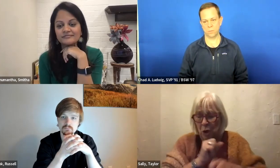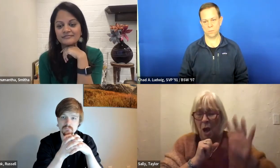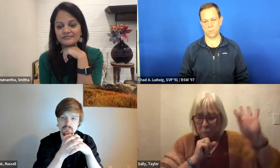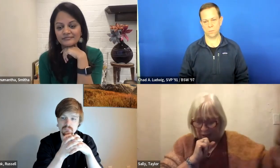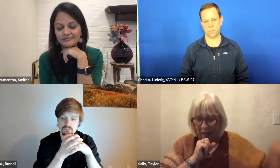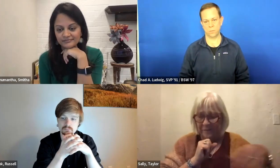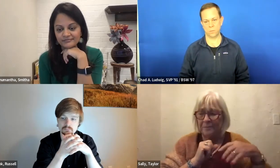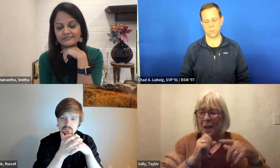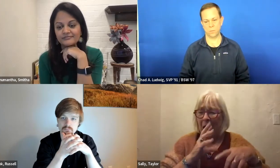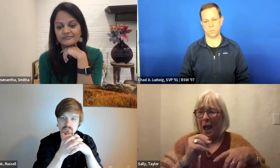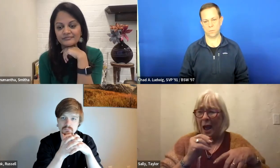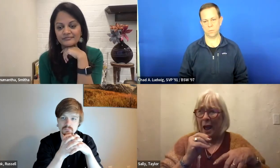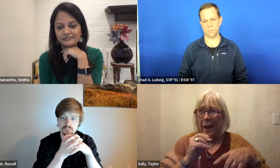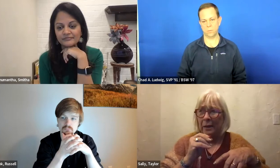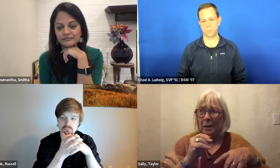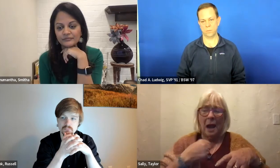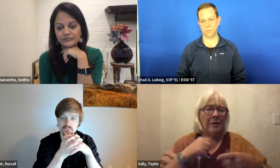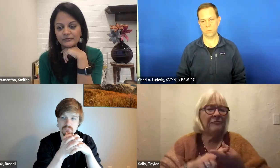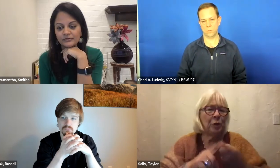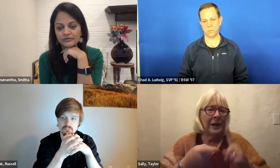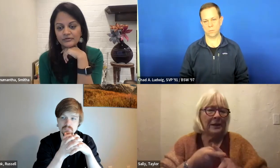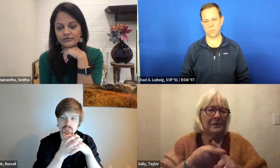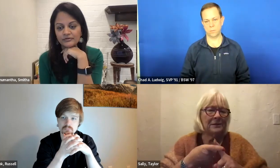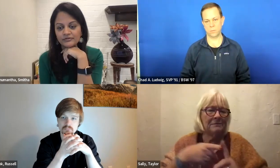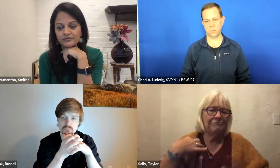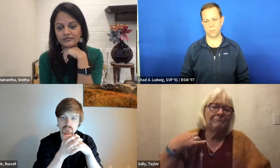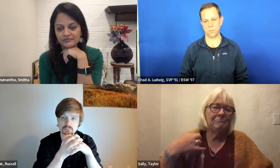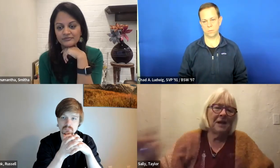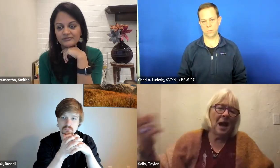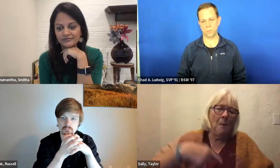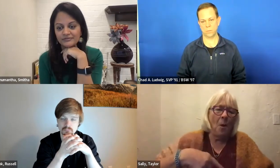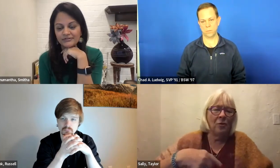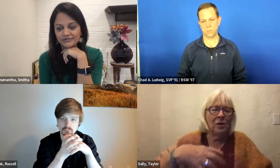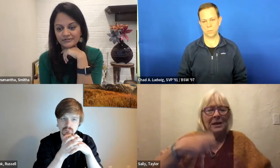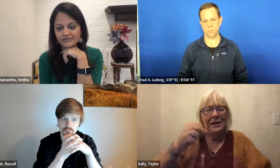especially because, you know, she got the job that she had applied for, and a friend of mine